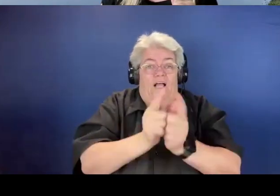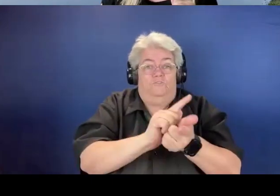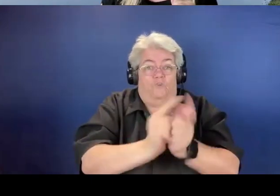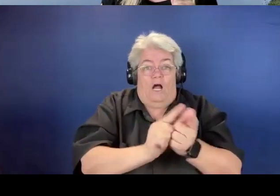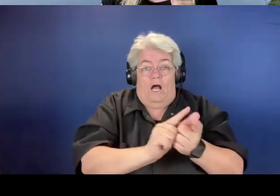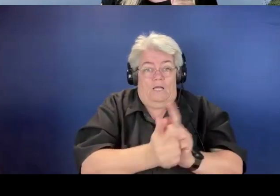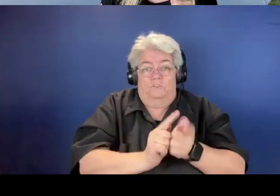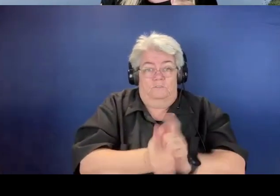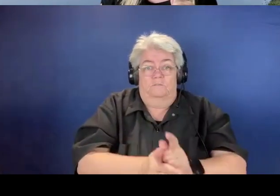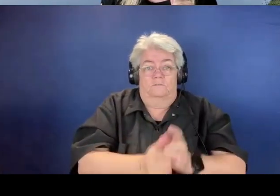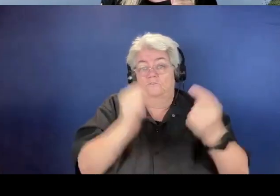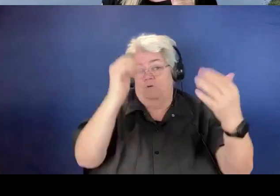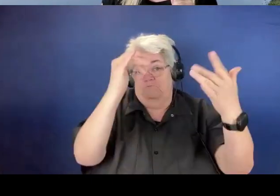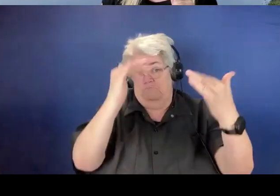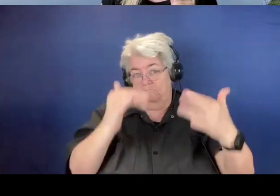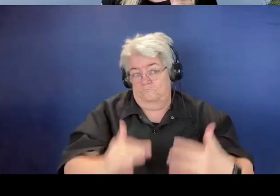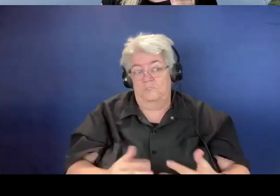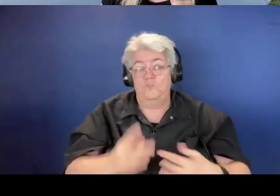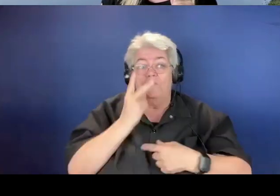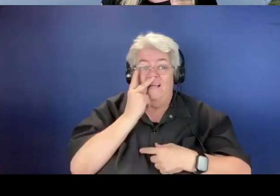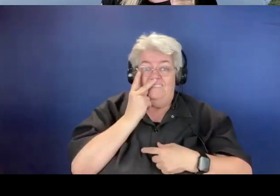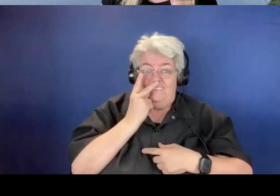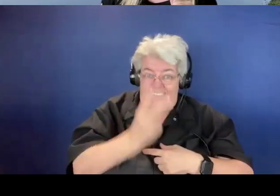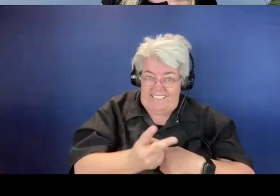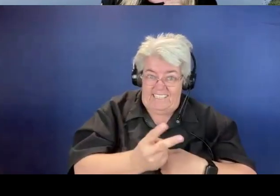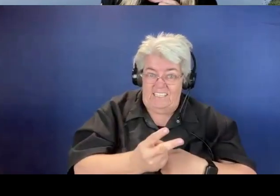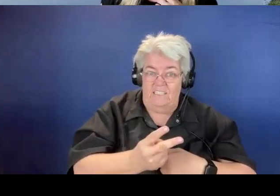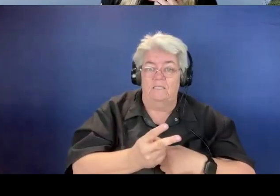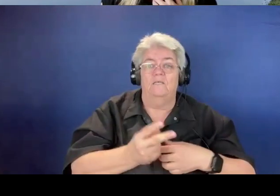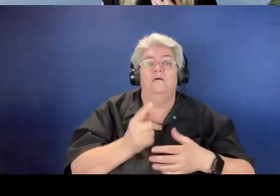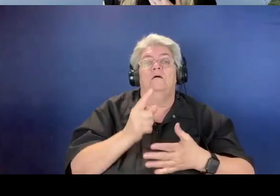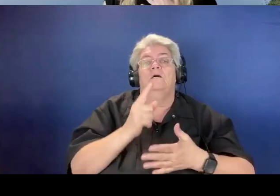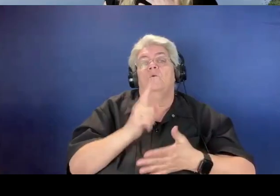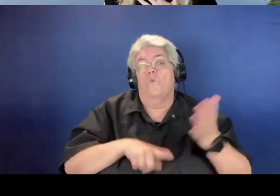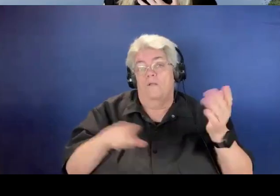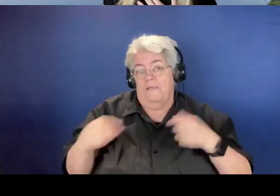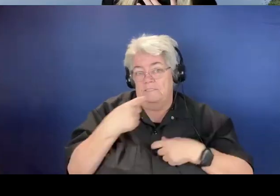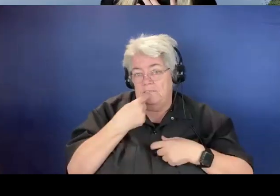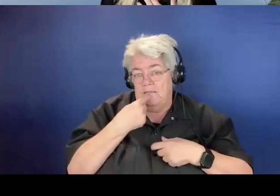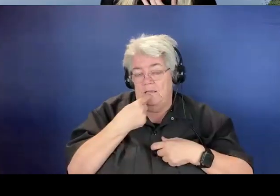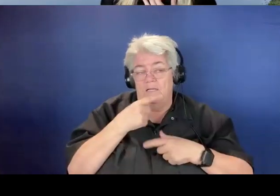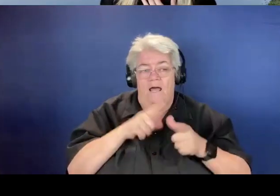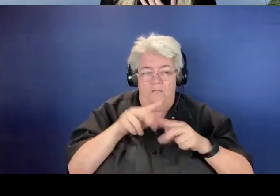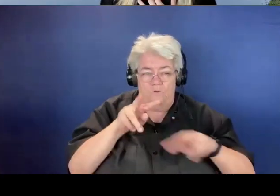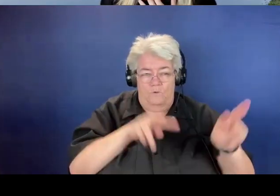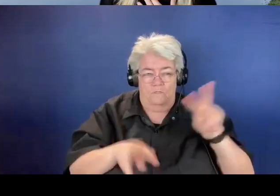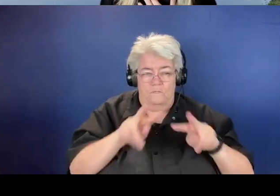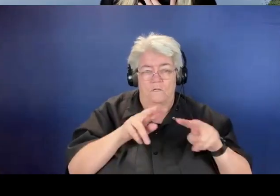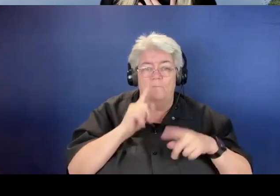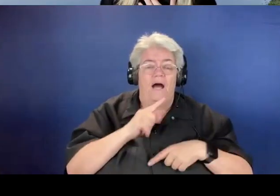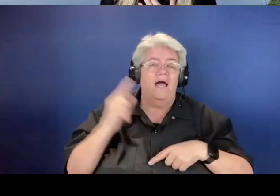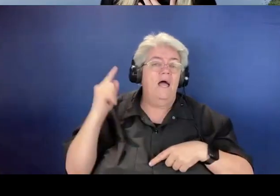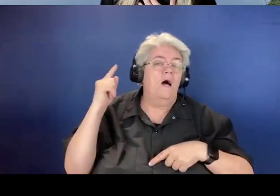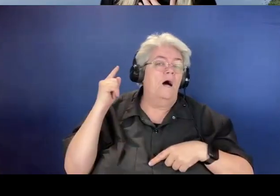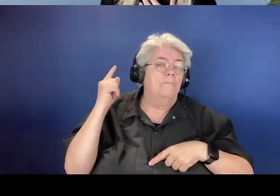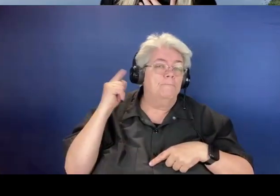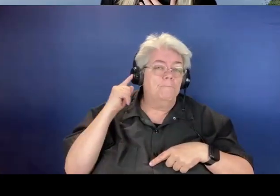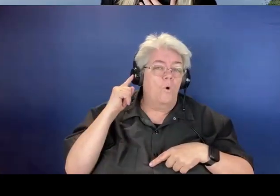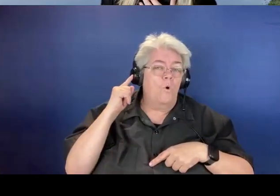possible so you can see each of the utterances that they wrote here. And then you want to break it down by morphine. So, I would be one morpheme.